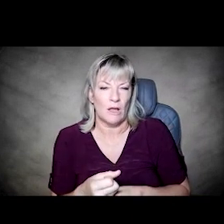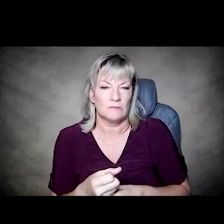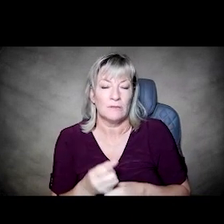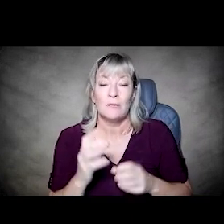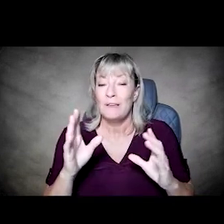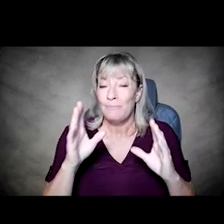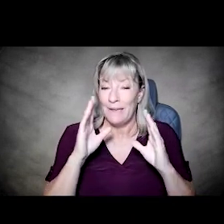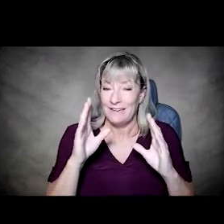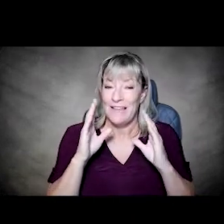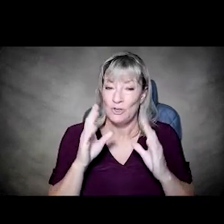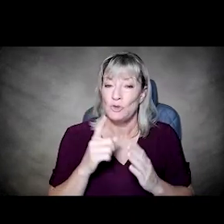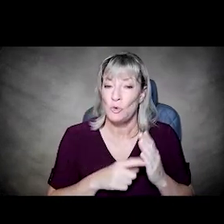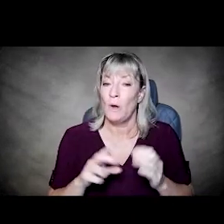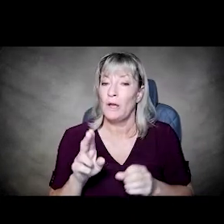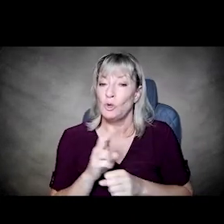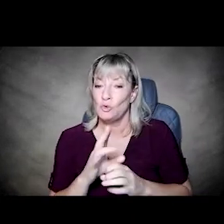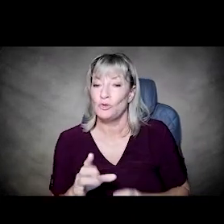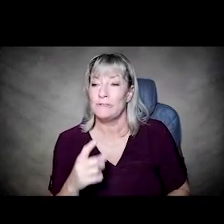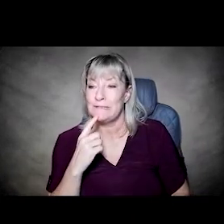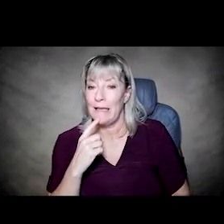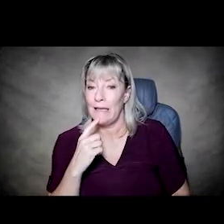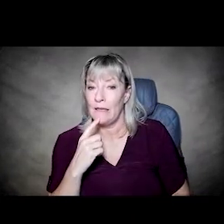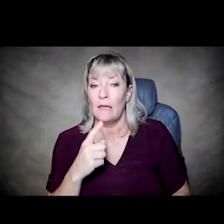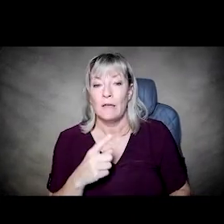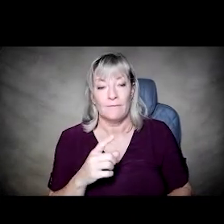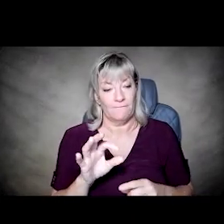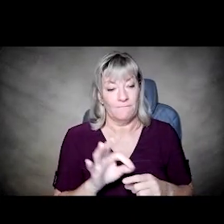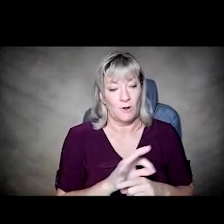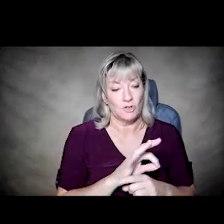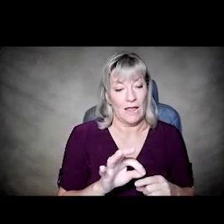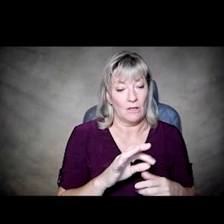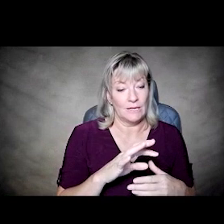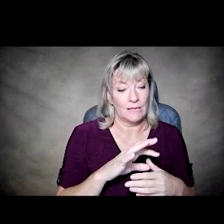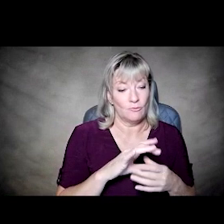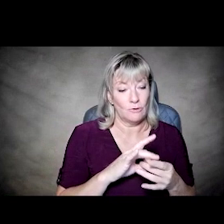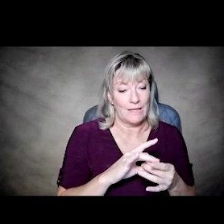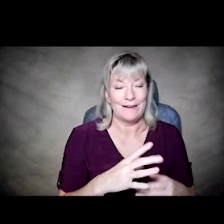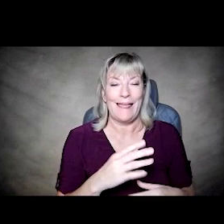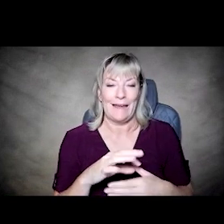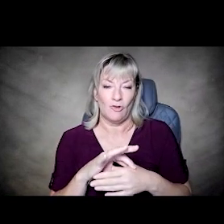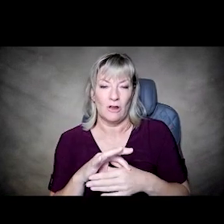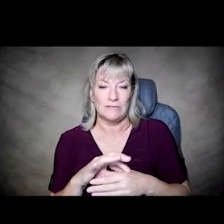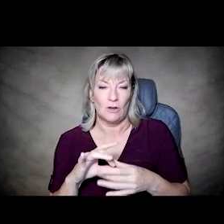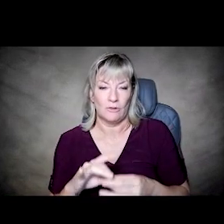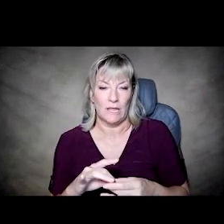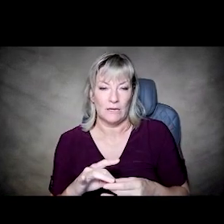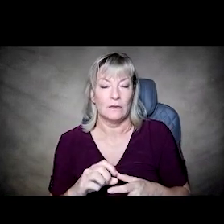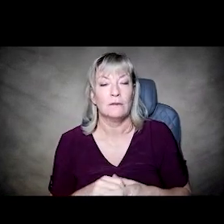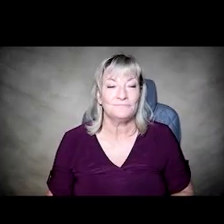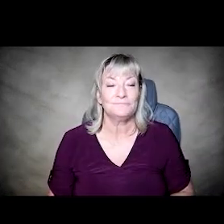Really pay attention to what users are saying both from a functionality and content standpoint.